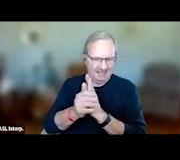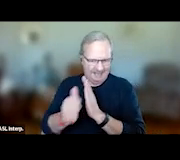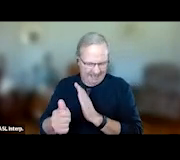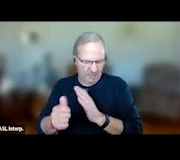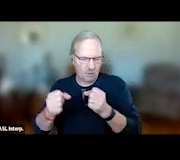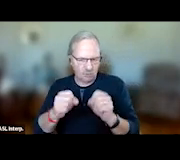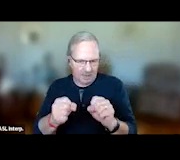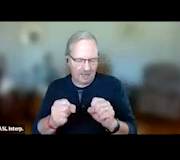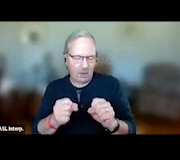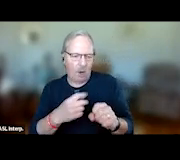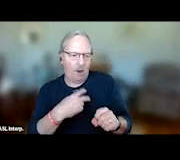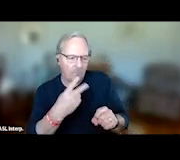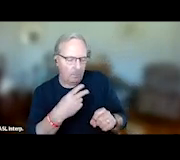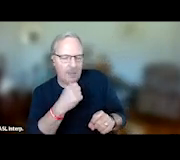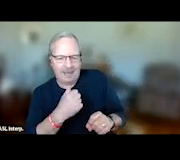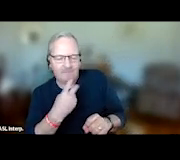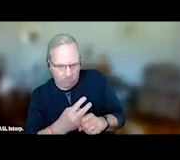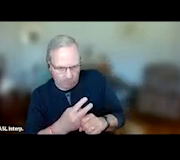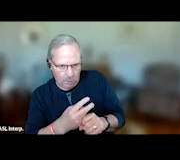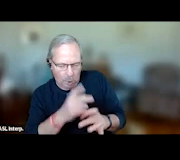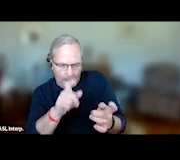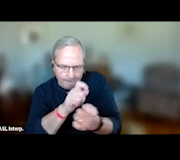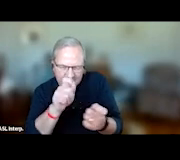or verbal and specific clinical techniques we can use.